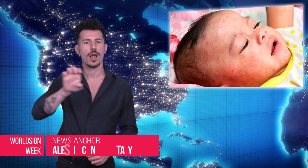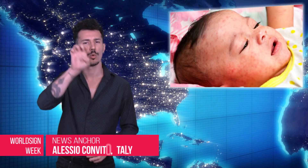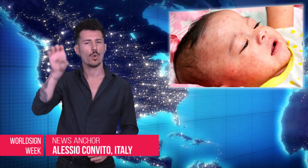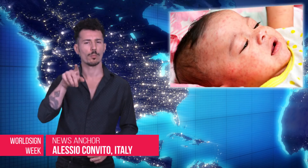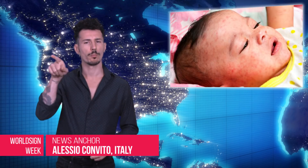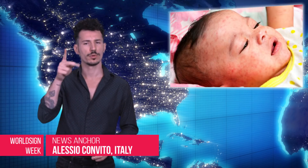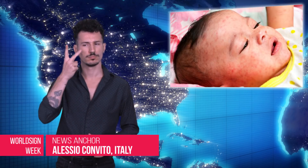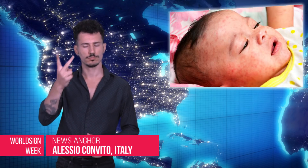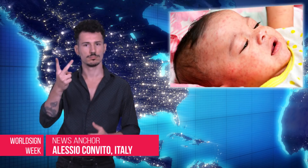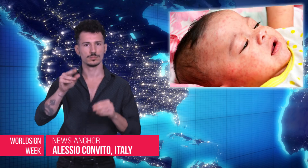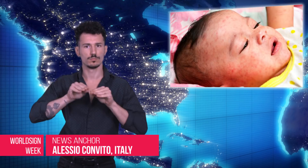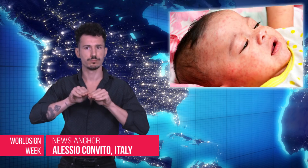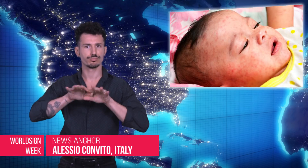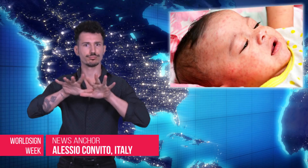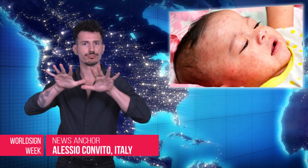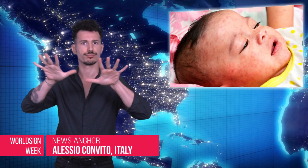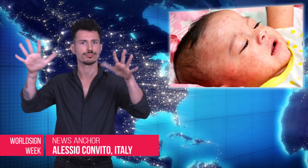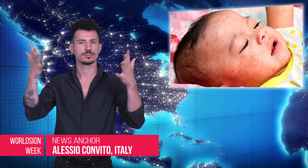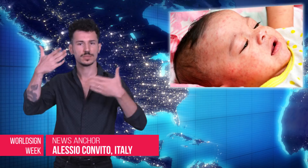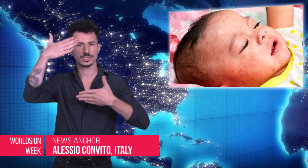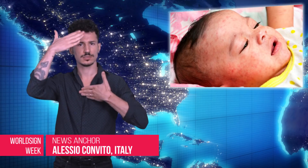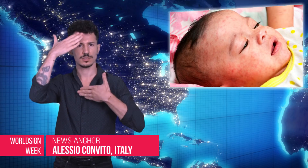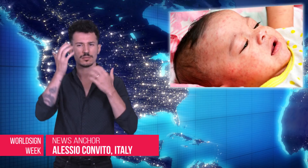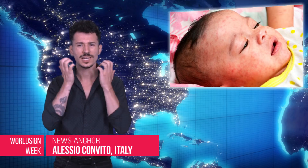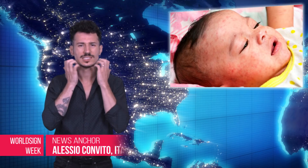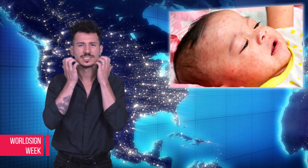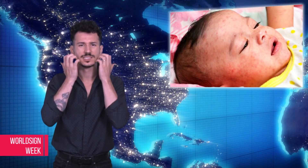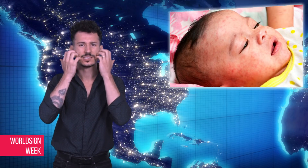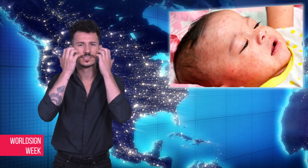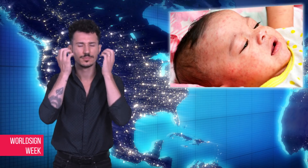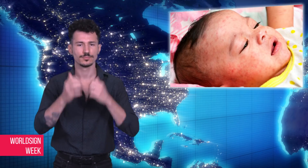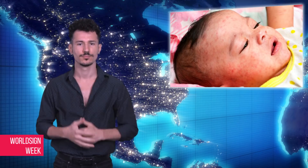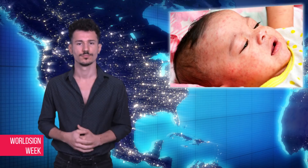Alessio: Europe sees sharp rise in measles